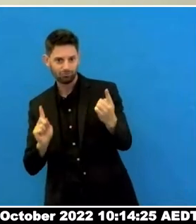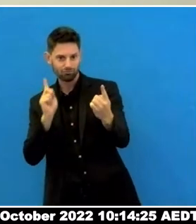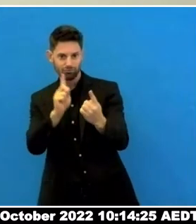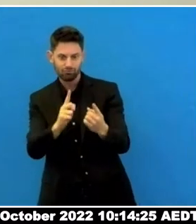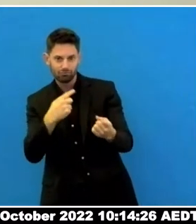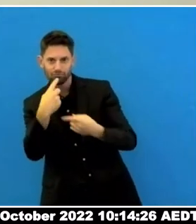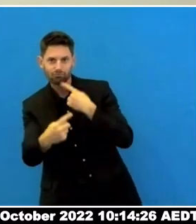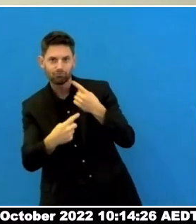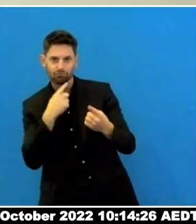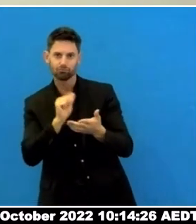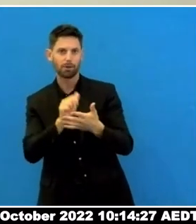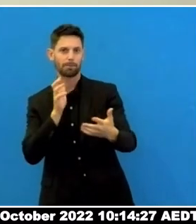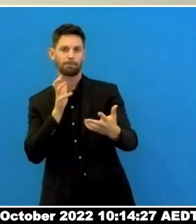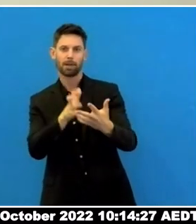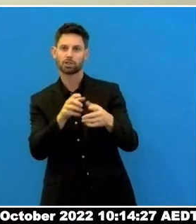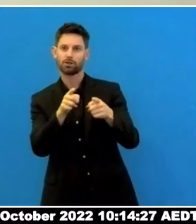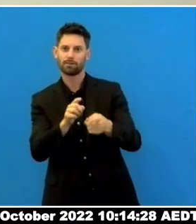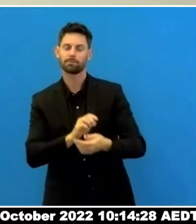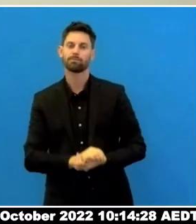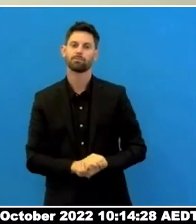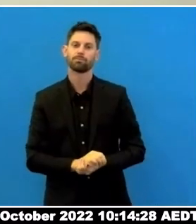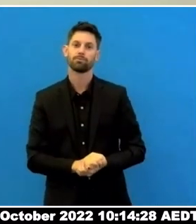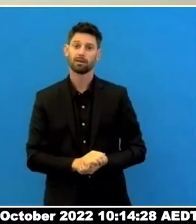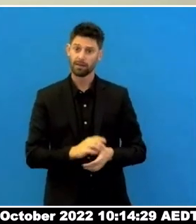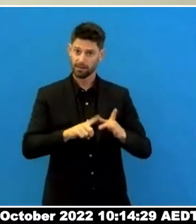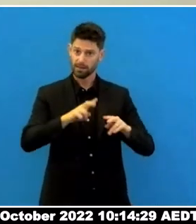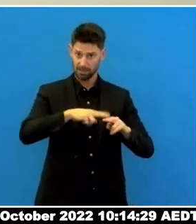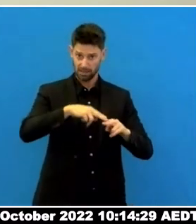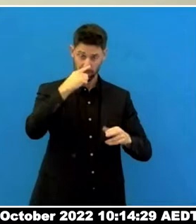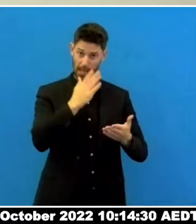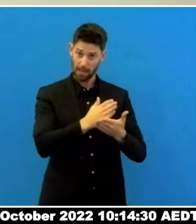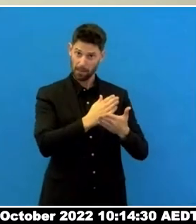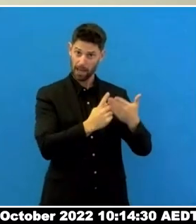to reports of discrimination and hate, conducting genuine community engagement,